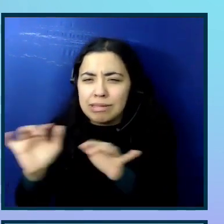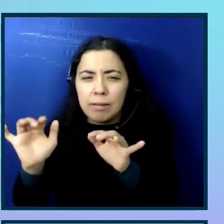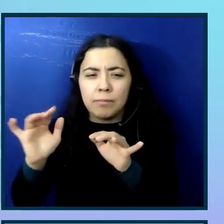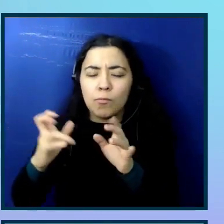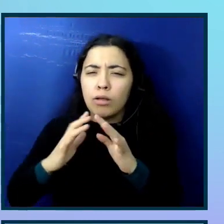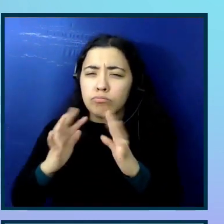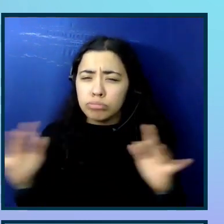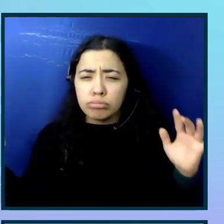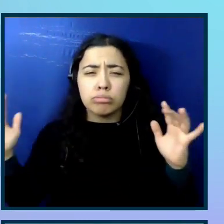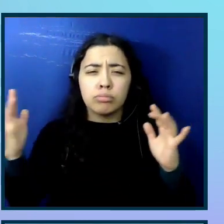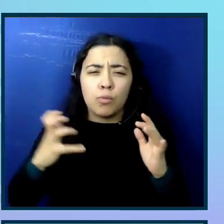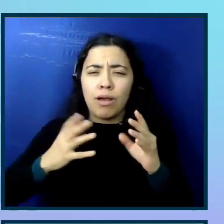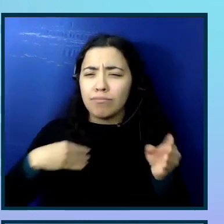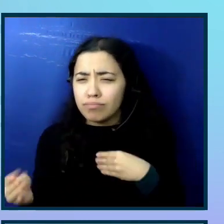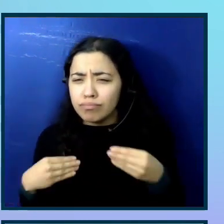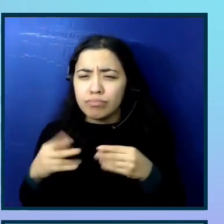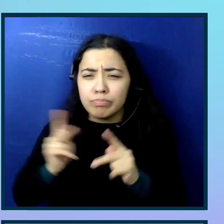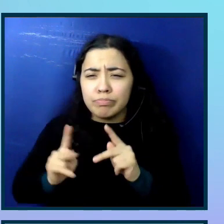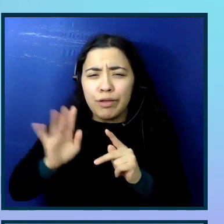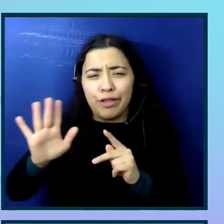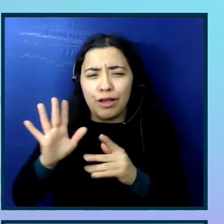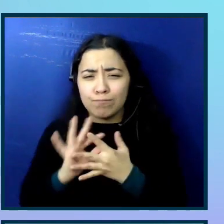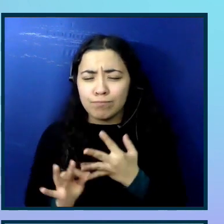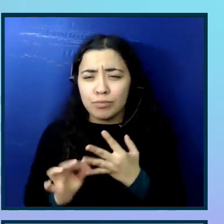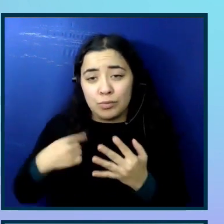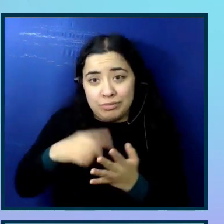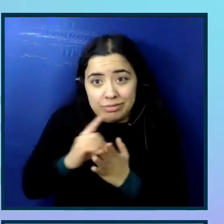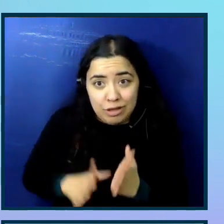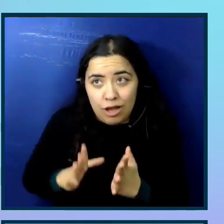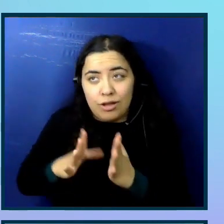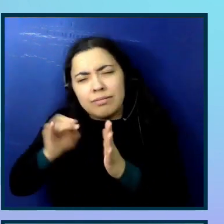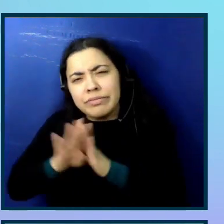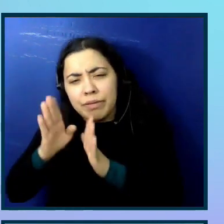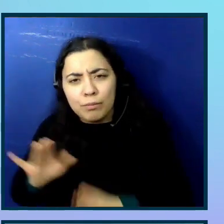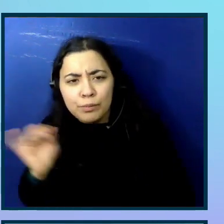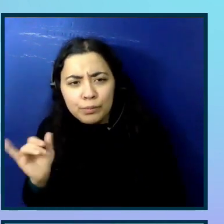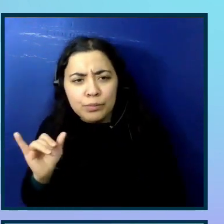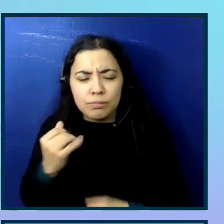We want more flexibility as a designer and as a developer, but we also wanna make sure that with that variety